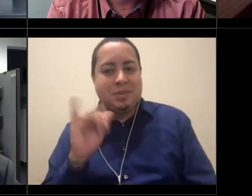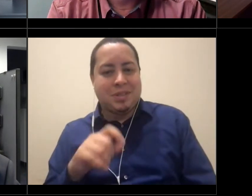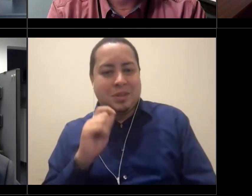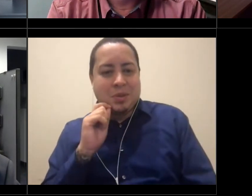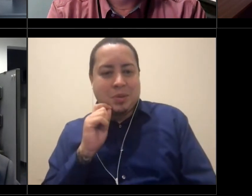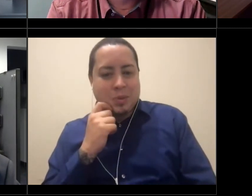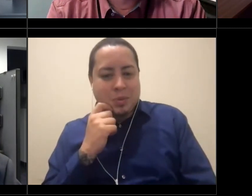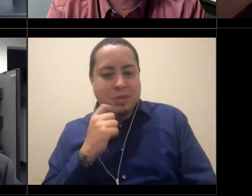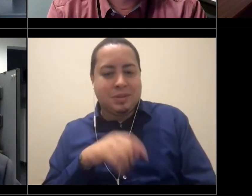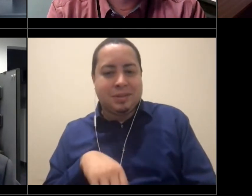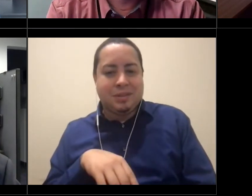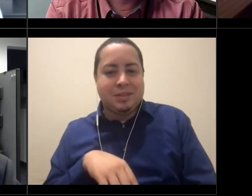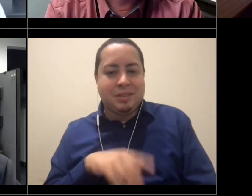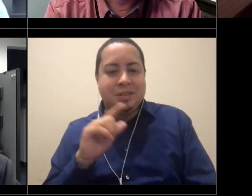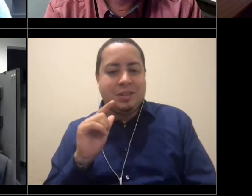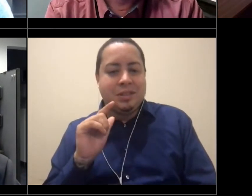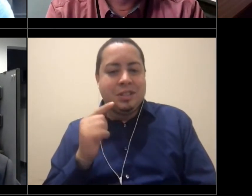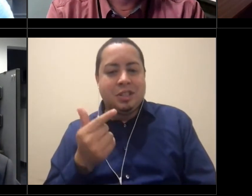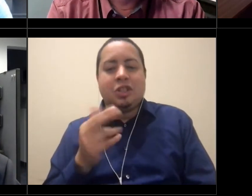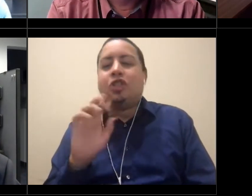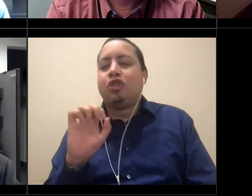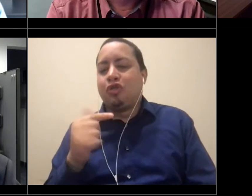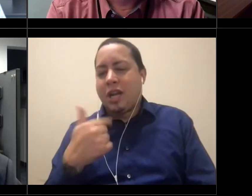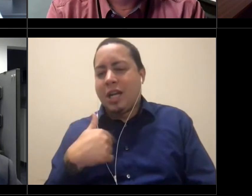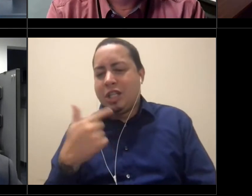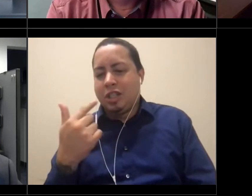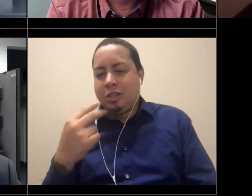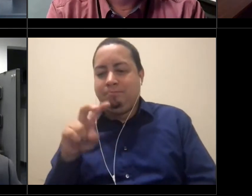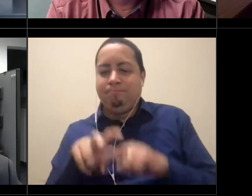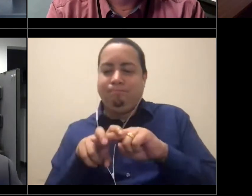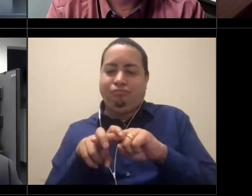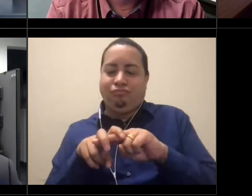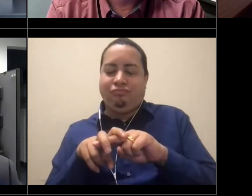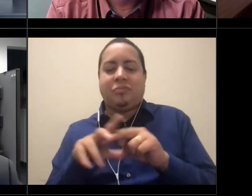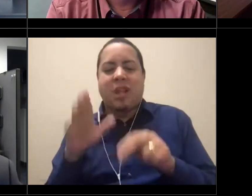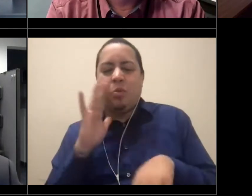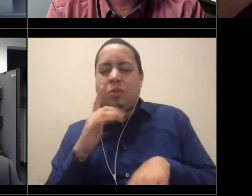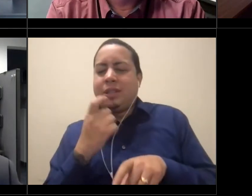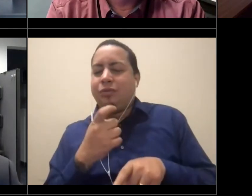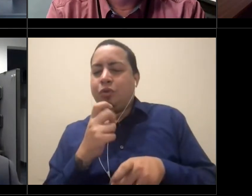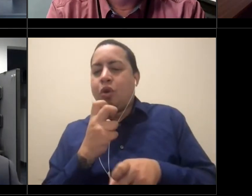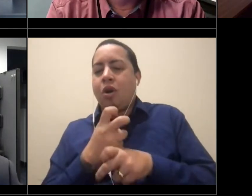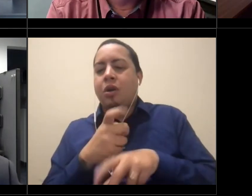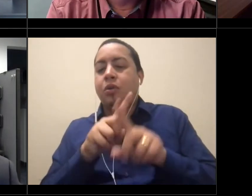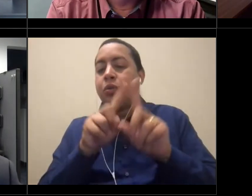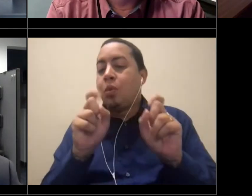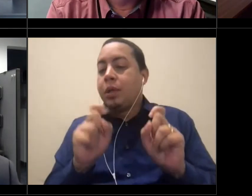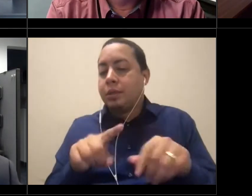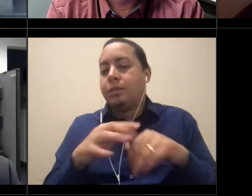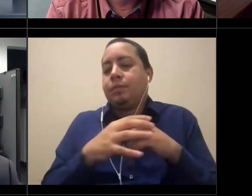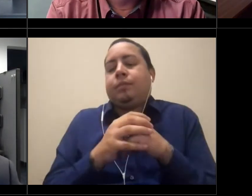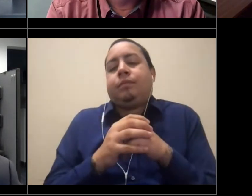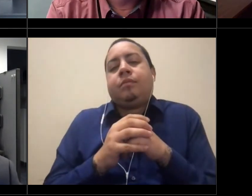So I'm going to give him some hard questions. Let's see, so a number of folks asked,